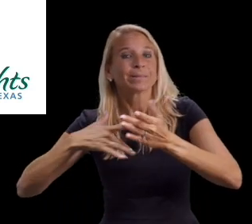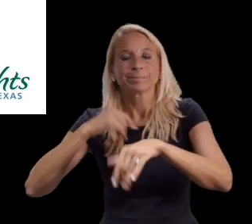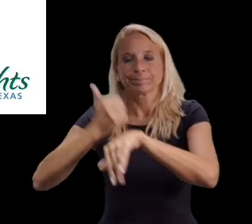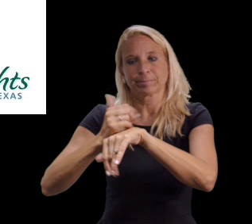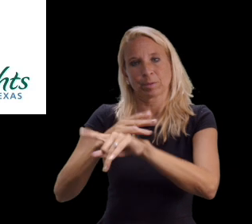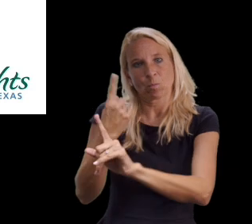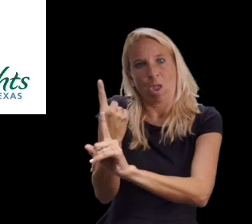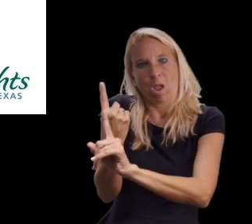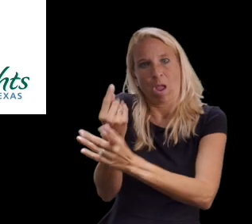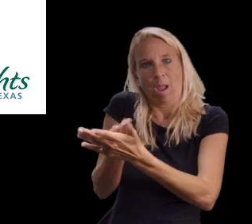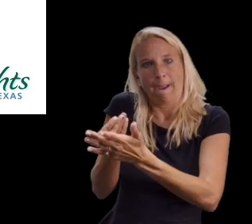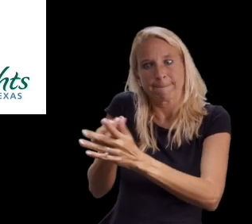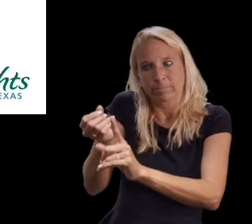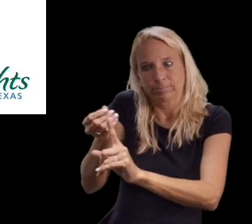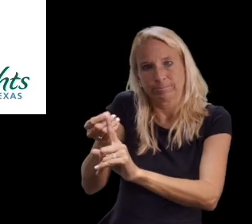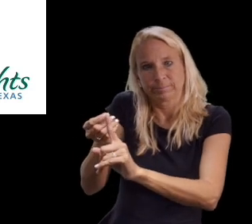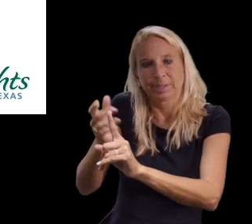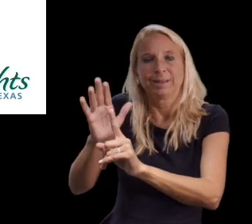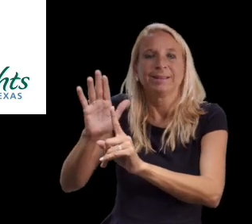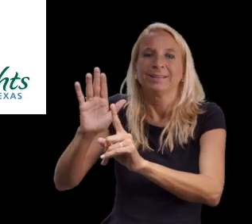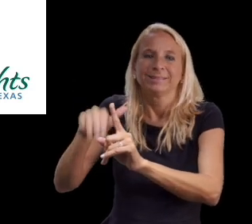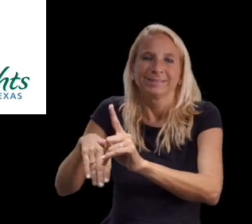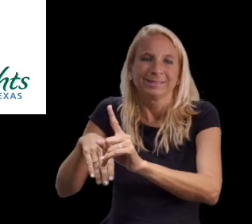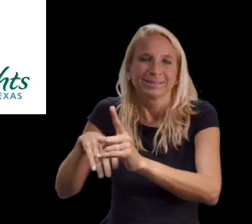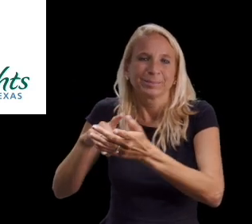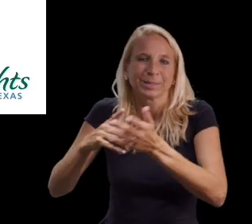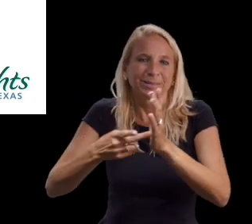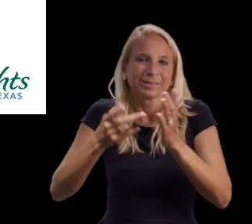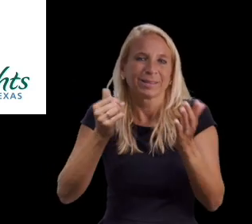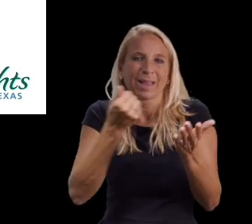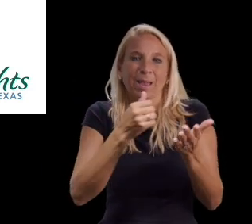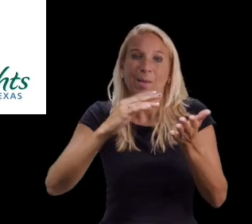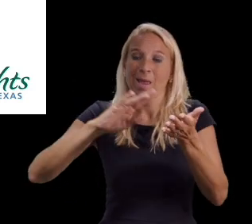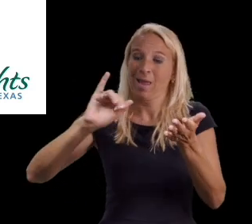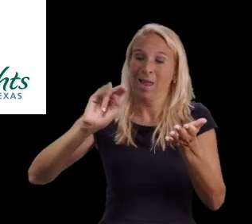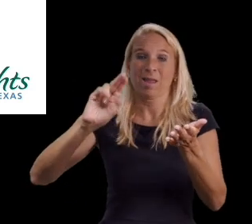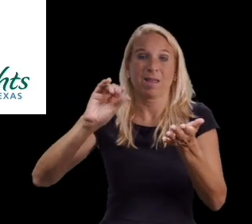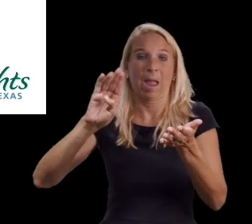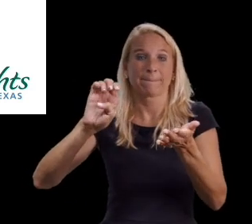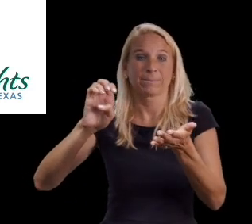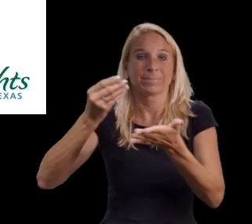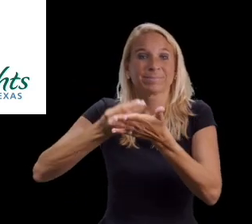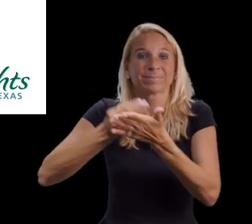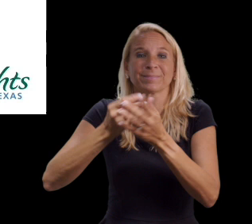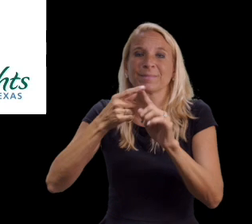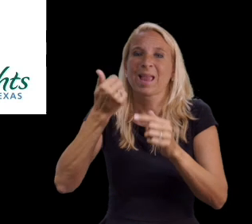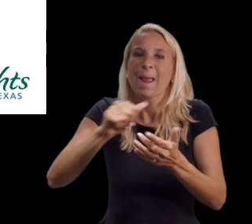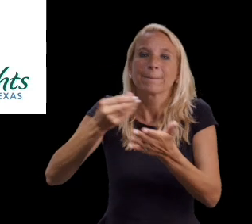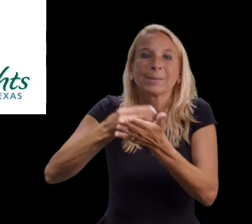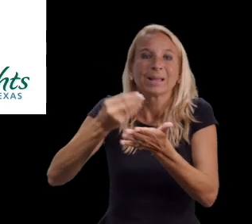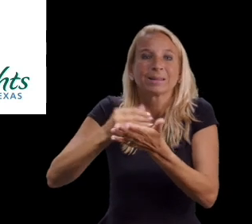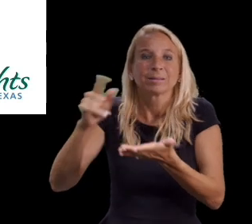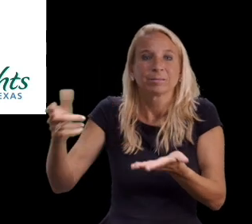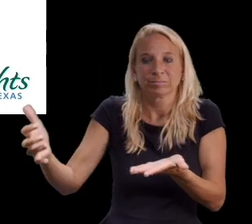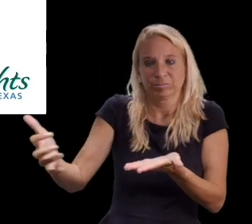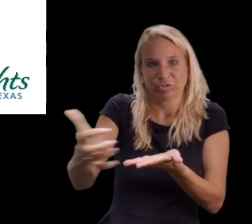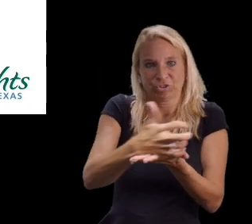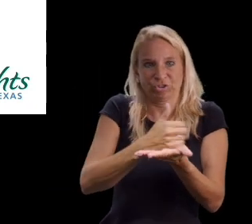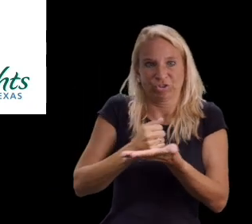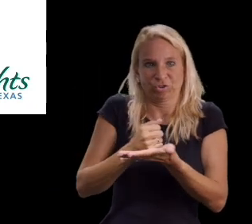on just the person's income alone. A person's income means any money that they personally have earned or are paid,